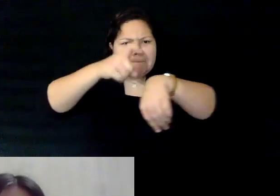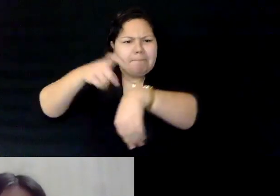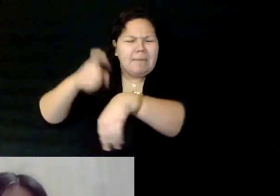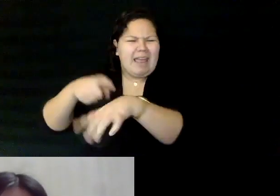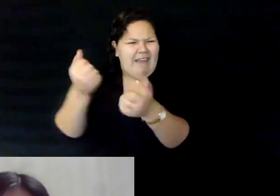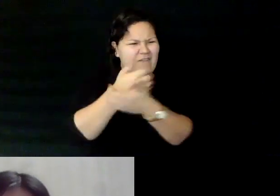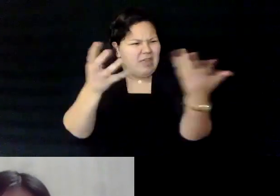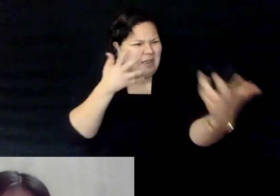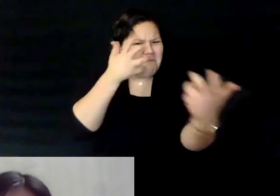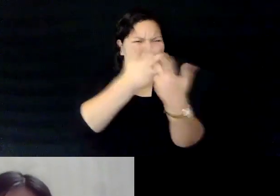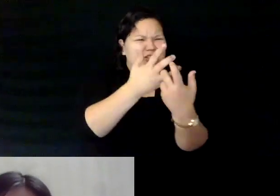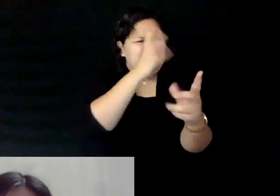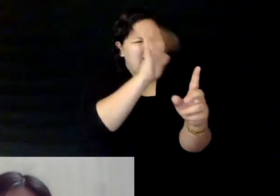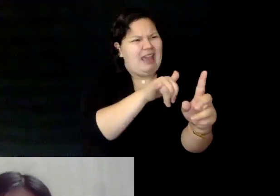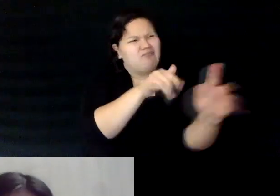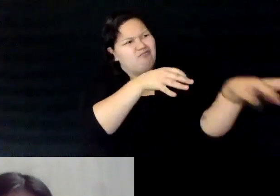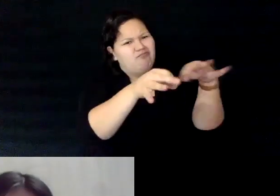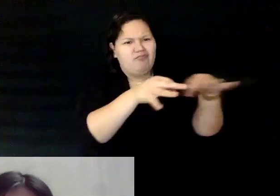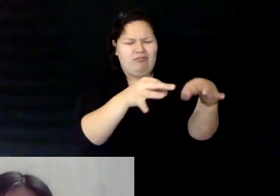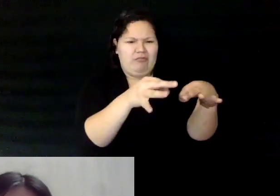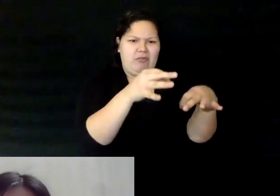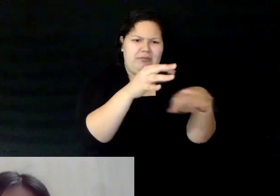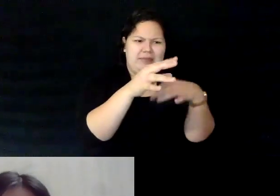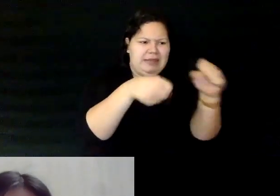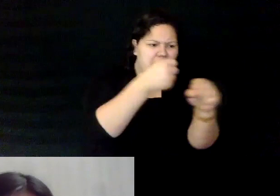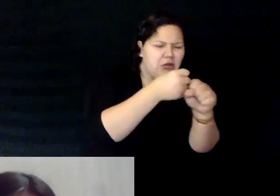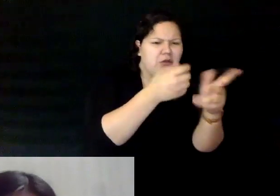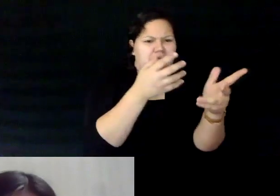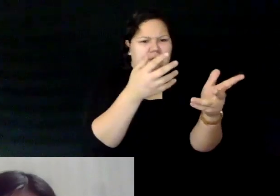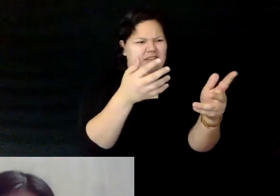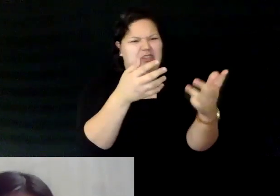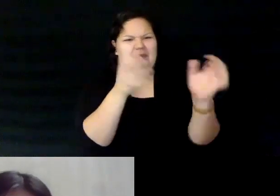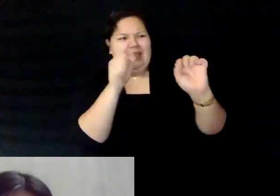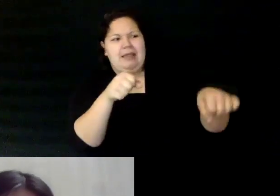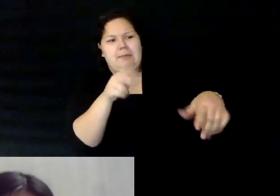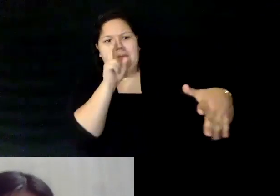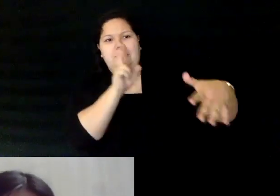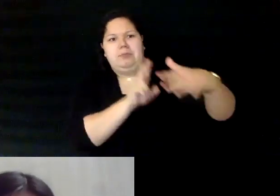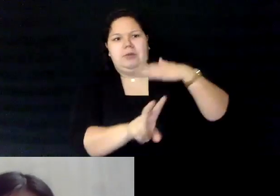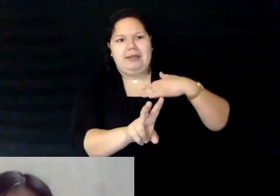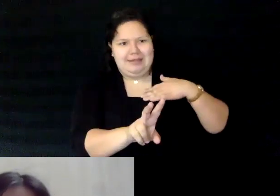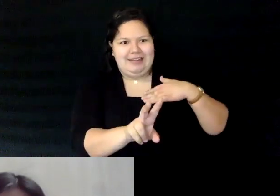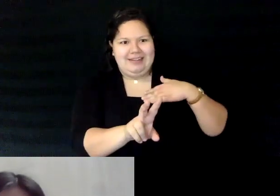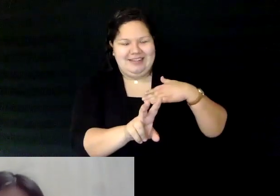And in many ways, the exhibition seems to have predicted our current moment, even as it is